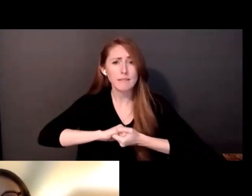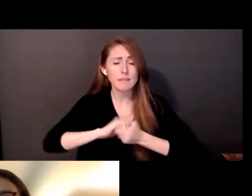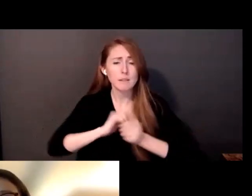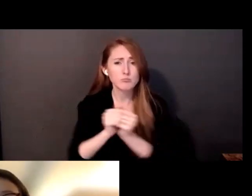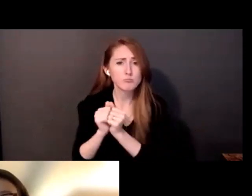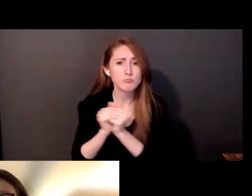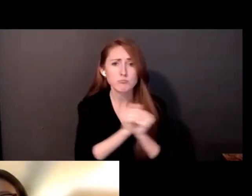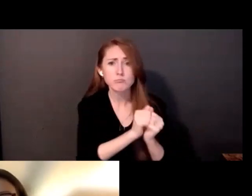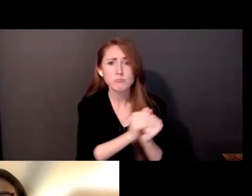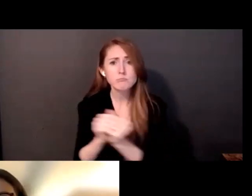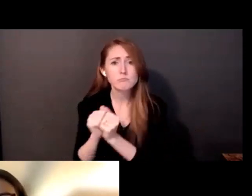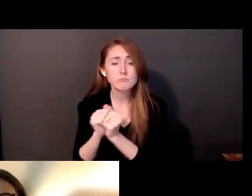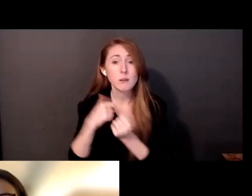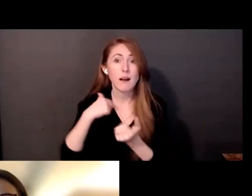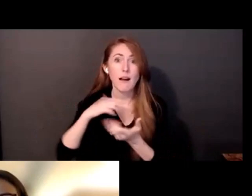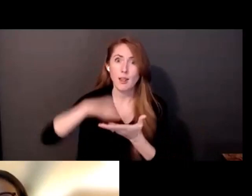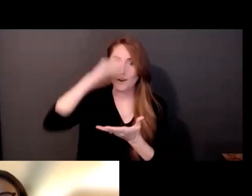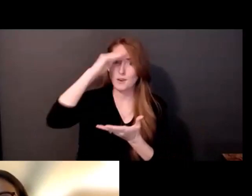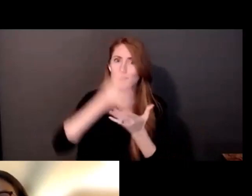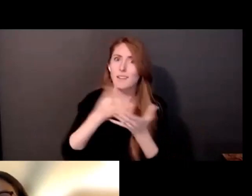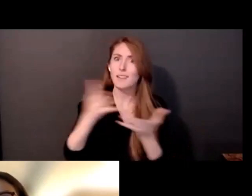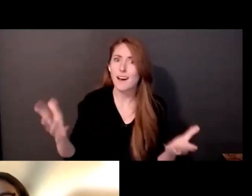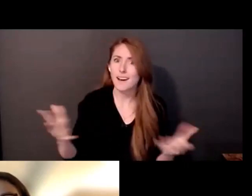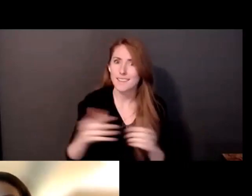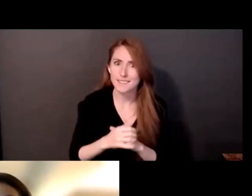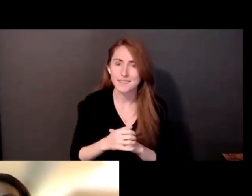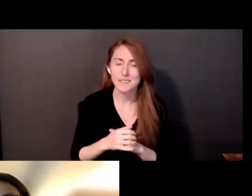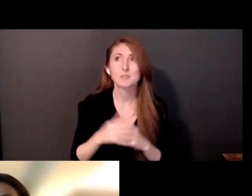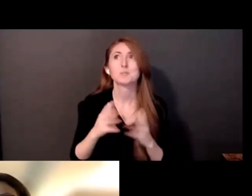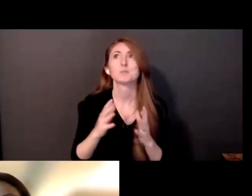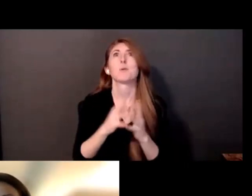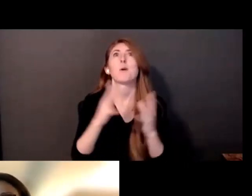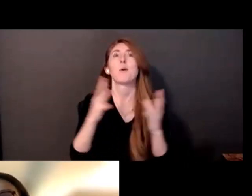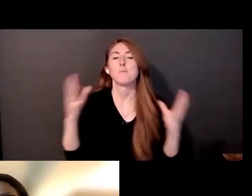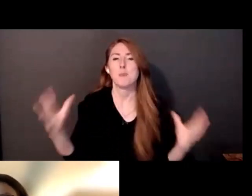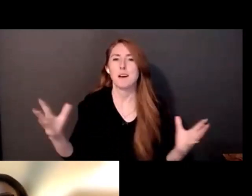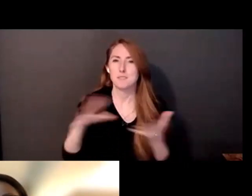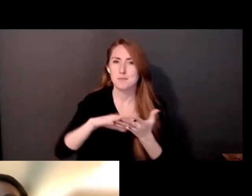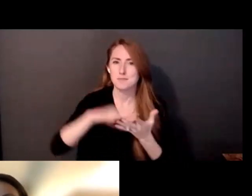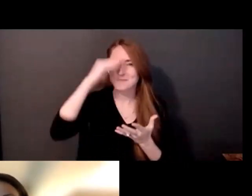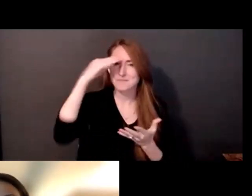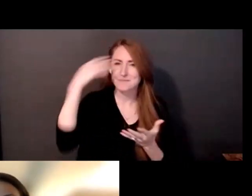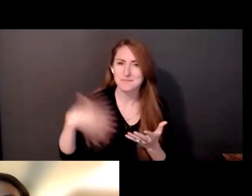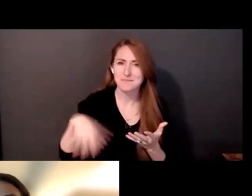I learned a lot, a lot, a lot with the community partners